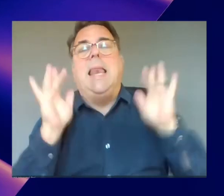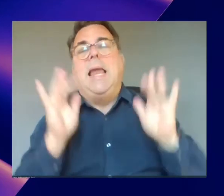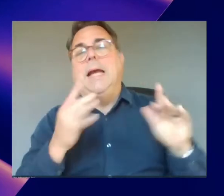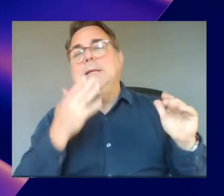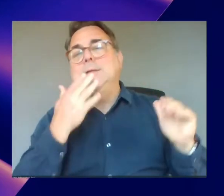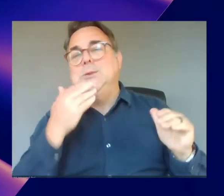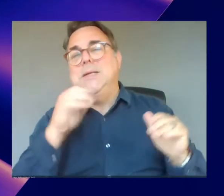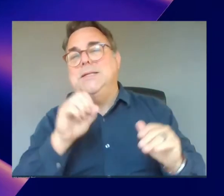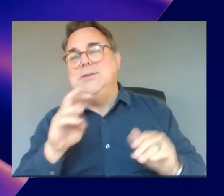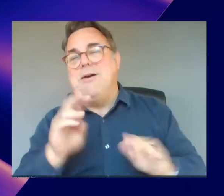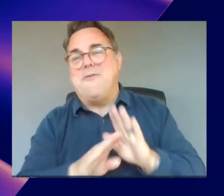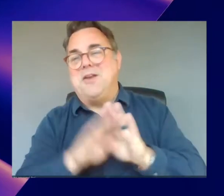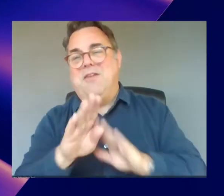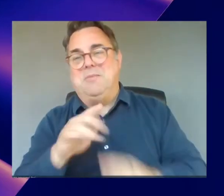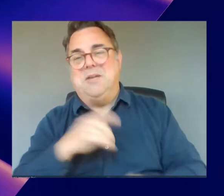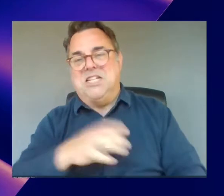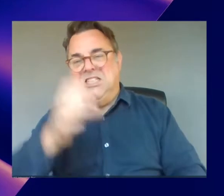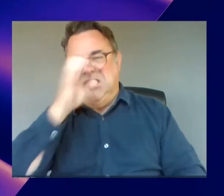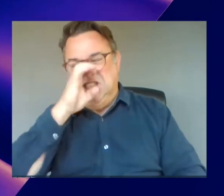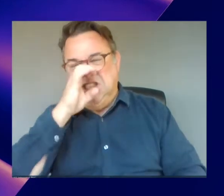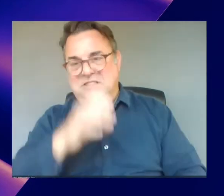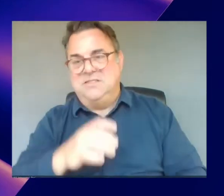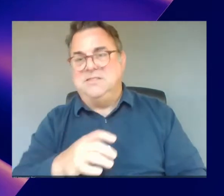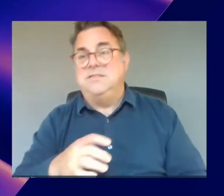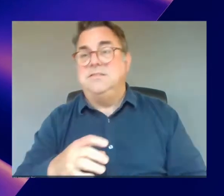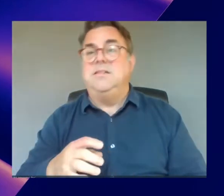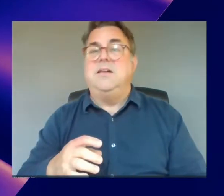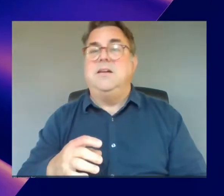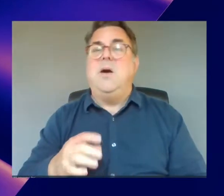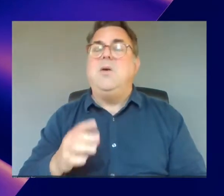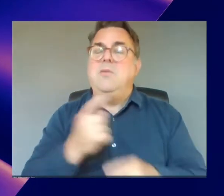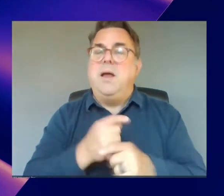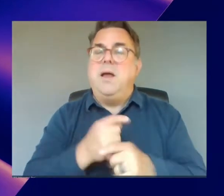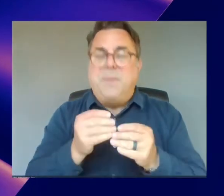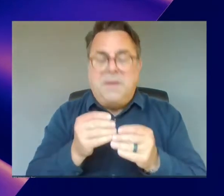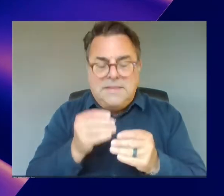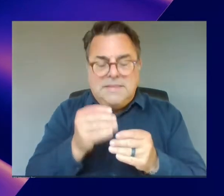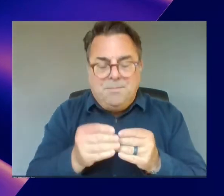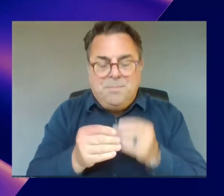and cozy itself. To you point, it's very agile, it's very incremental. It fits in with those sort of mantras.